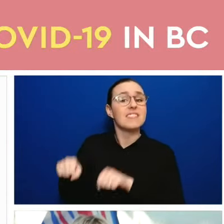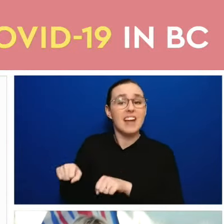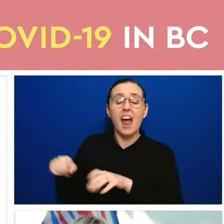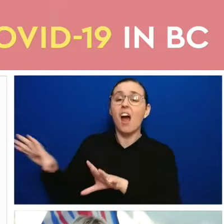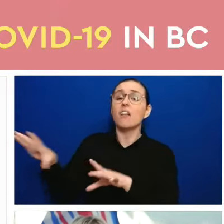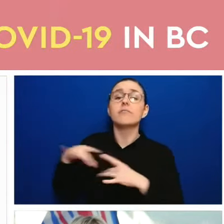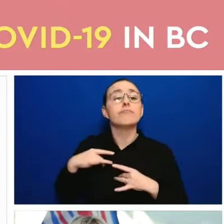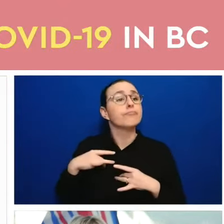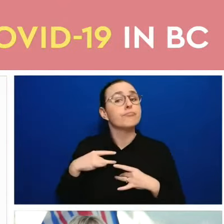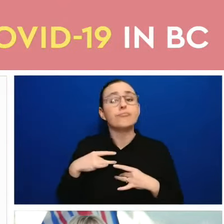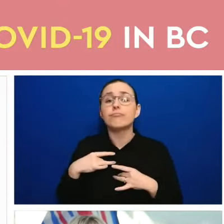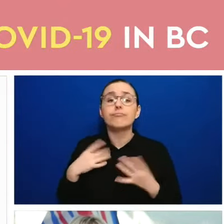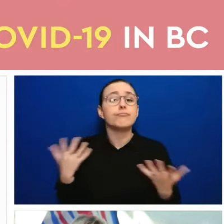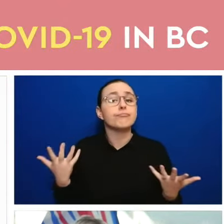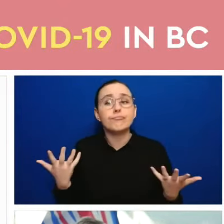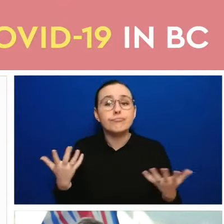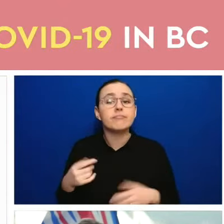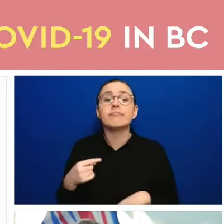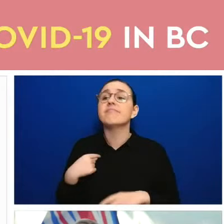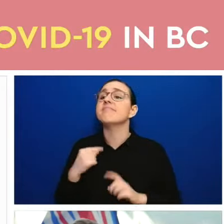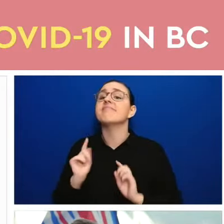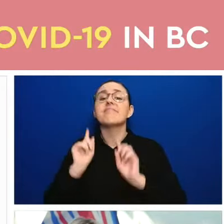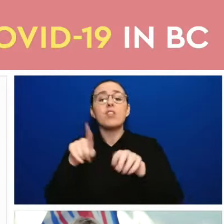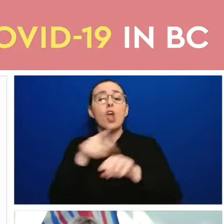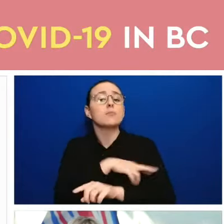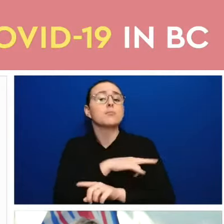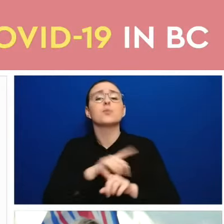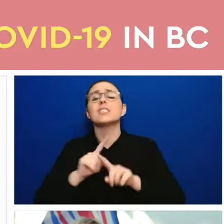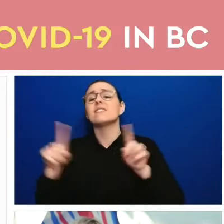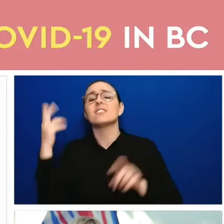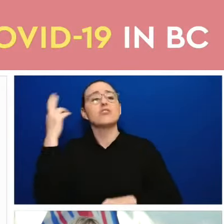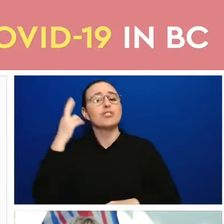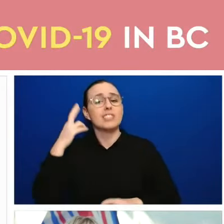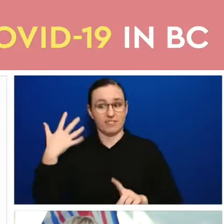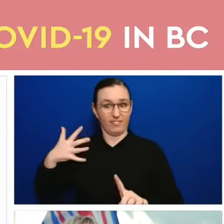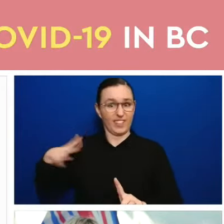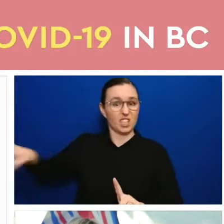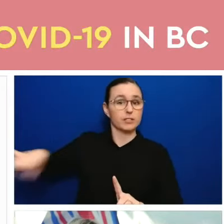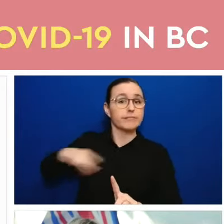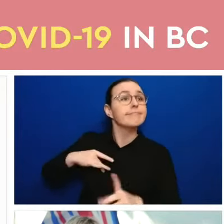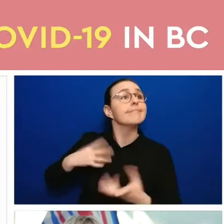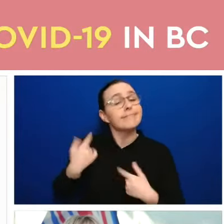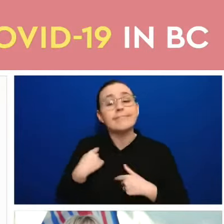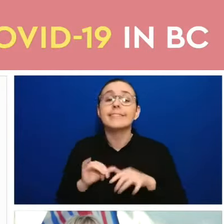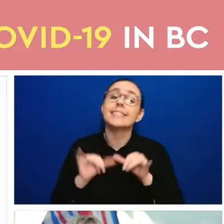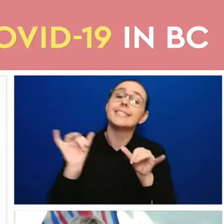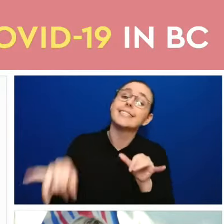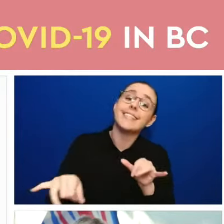has spread in the communities we are more likely to pick it up when people are admitted to hospital for other reasons.